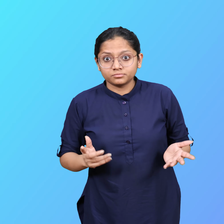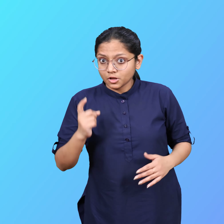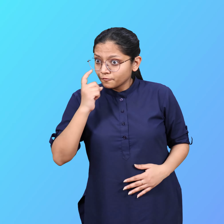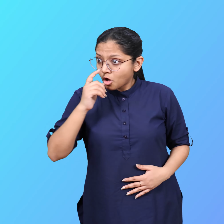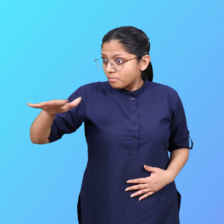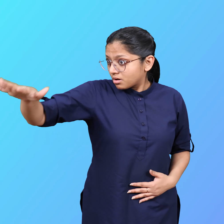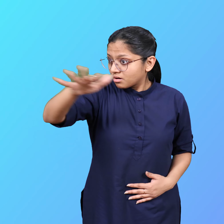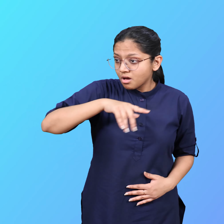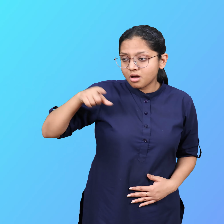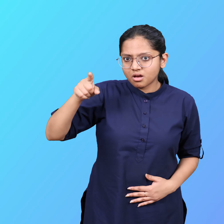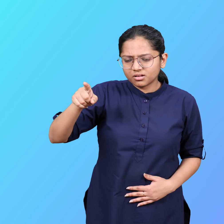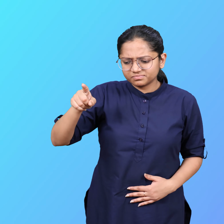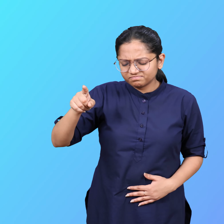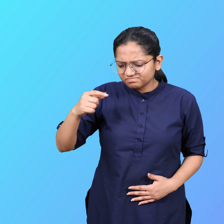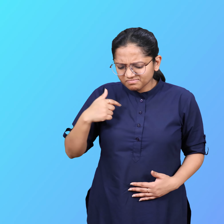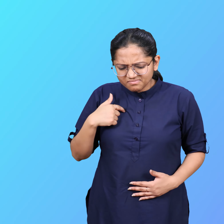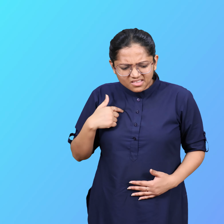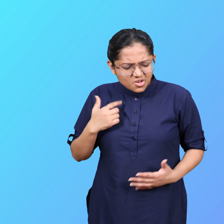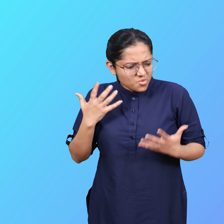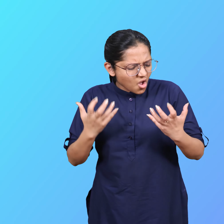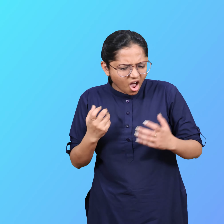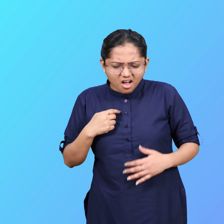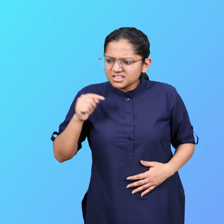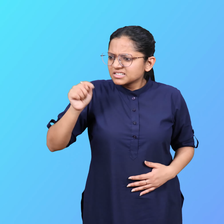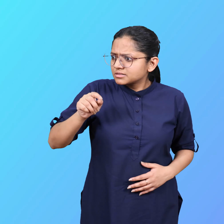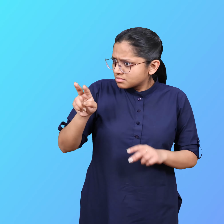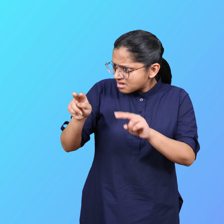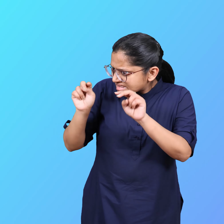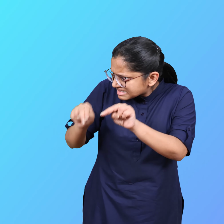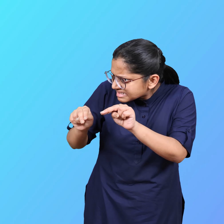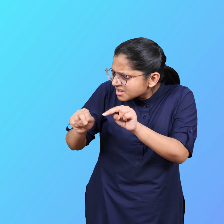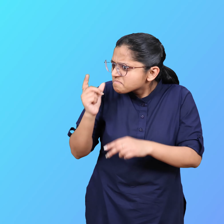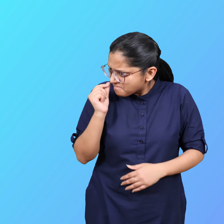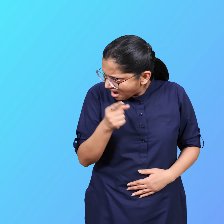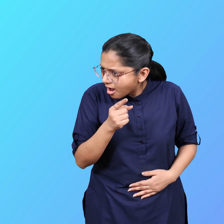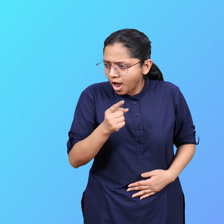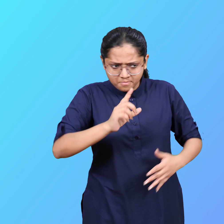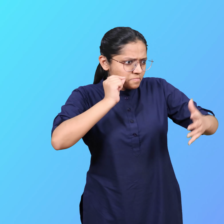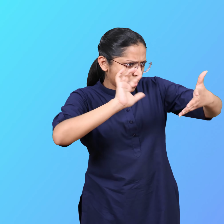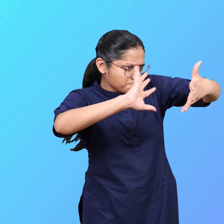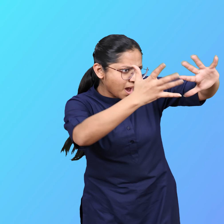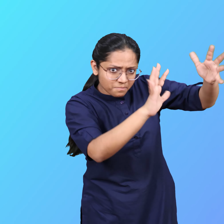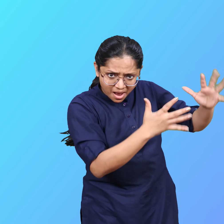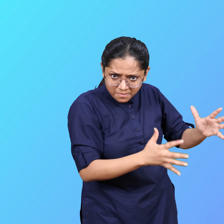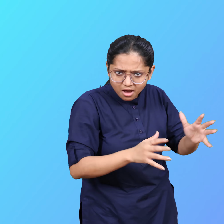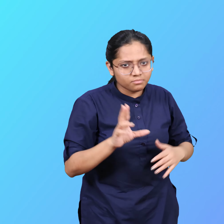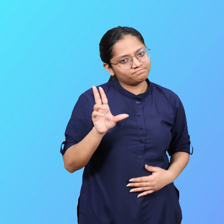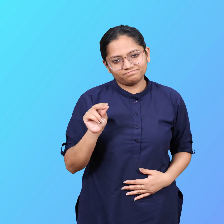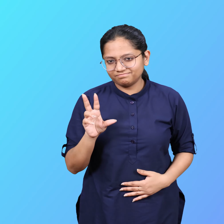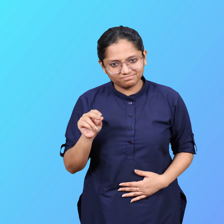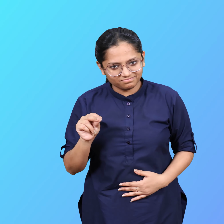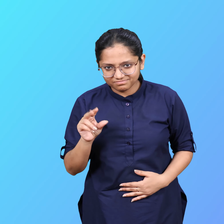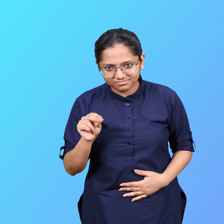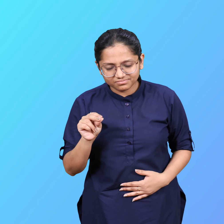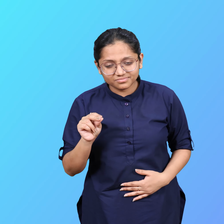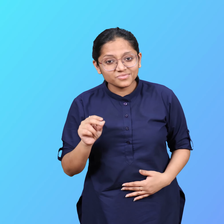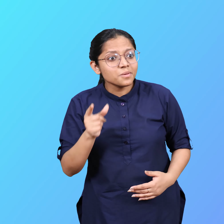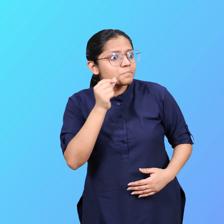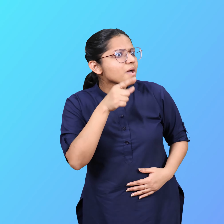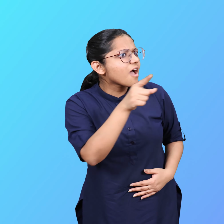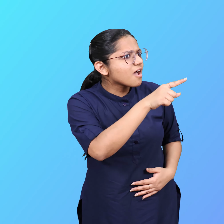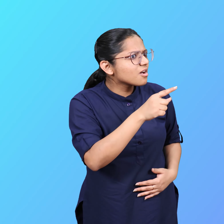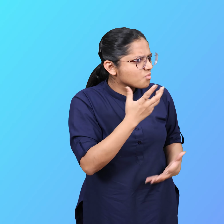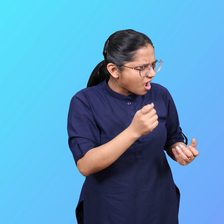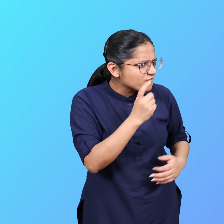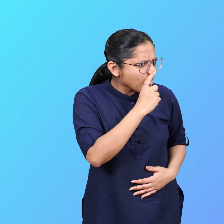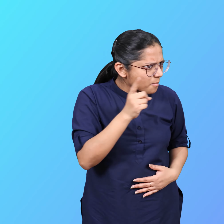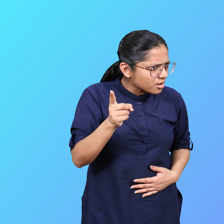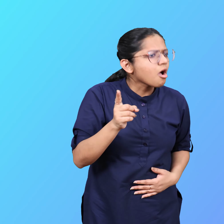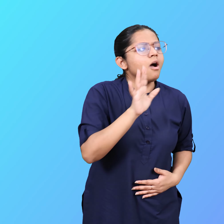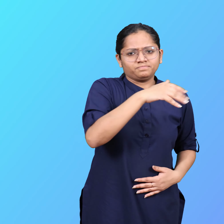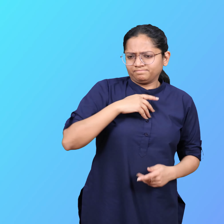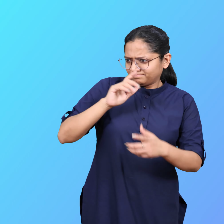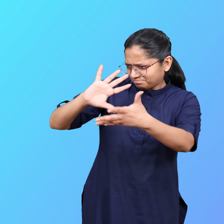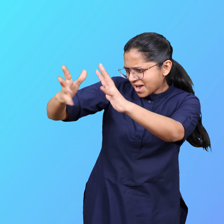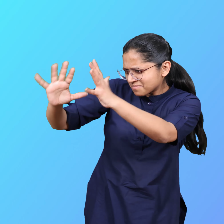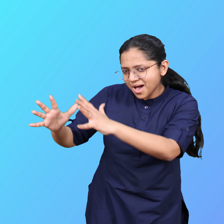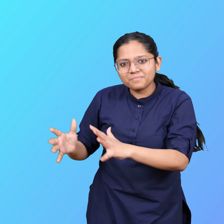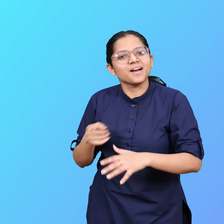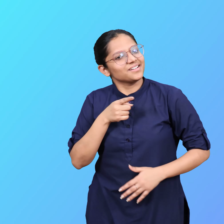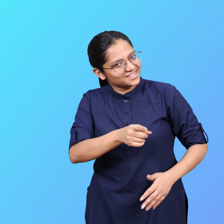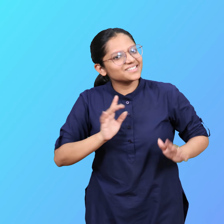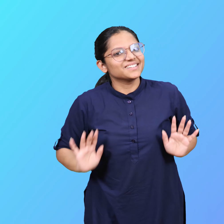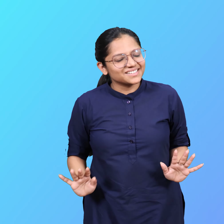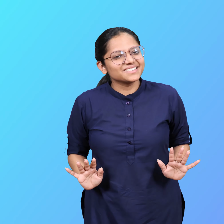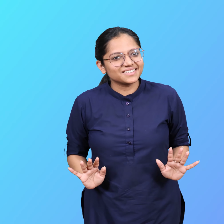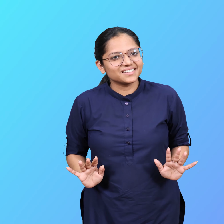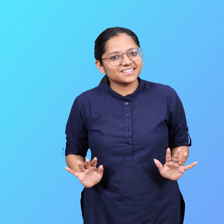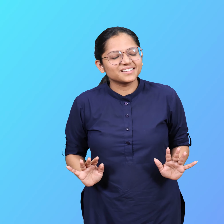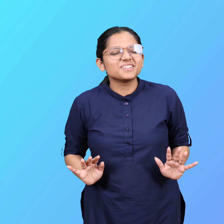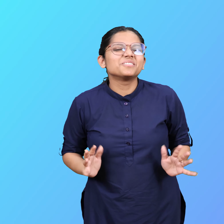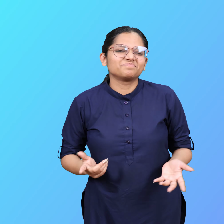And man was not made for woman. Woman was made for man.